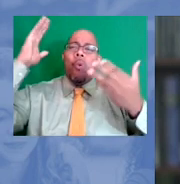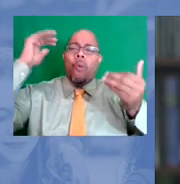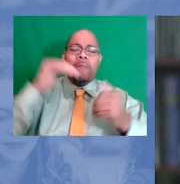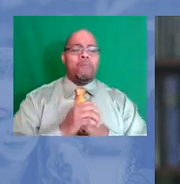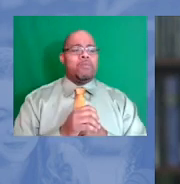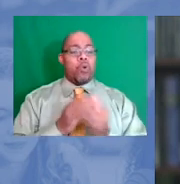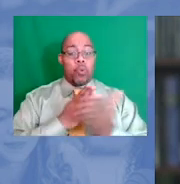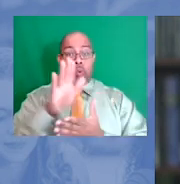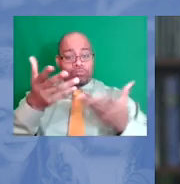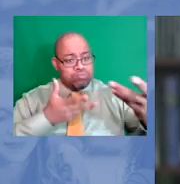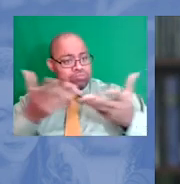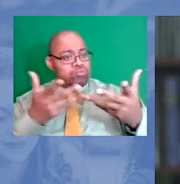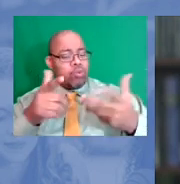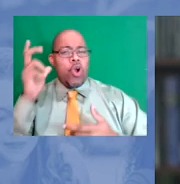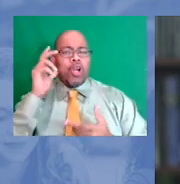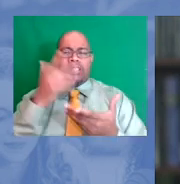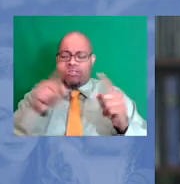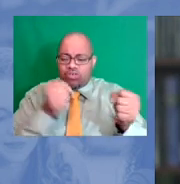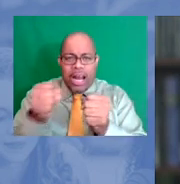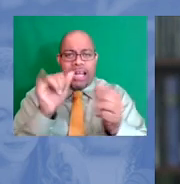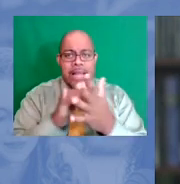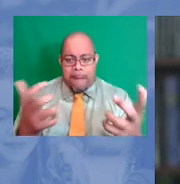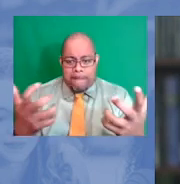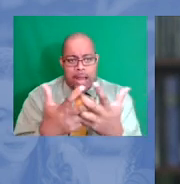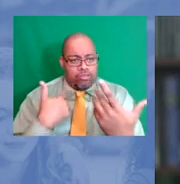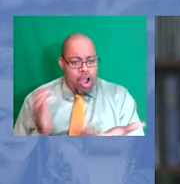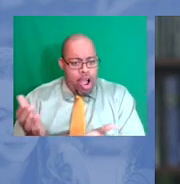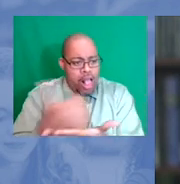HEAR STRATEGIES THAT MATCH OUR COLLECTIVE PASSION TO MAKE SURE THAT WE LOOK AT THIS